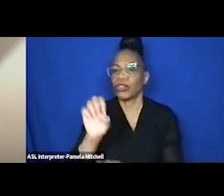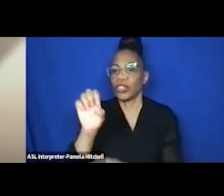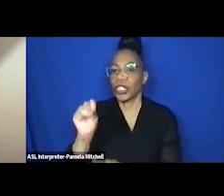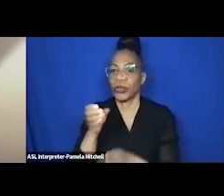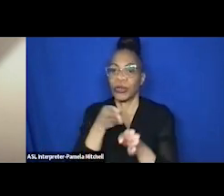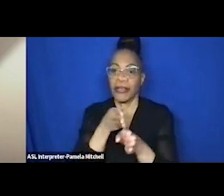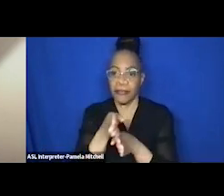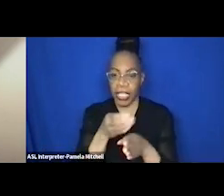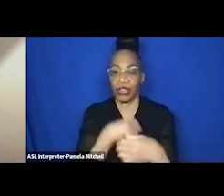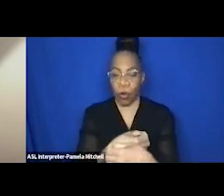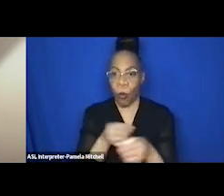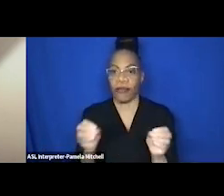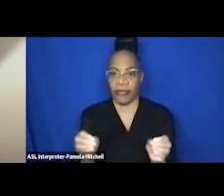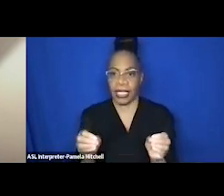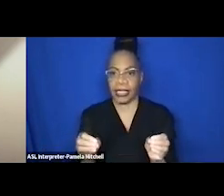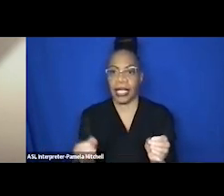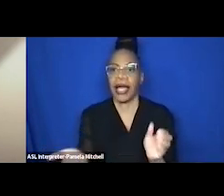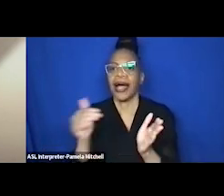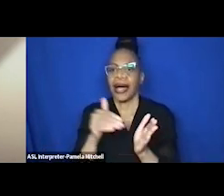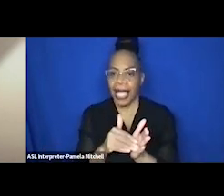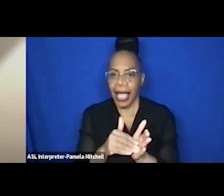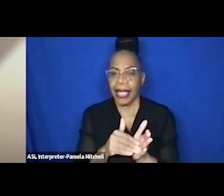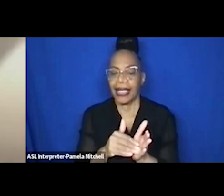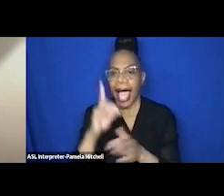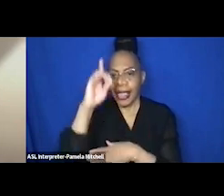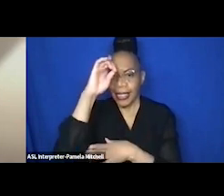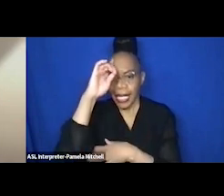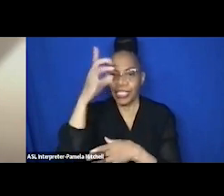So I think, again, really just to summarize our how is,